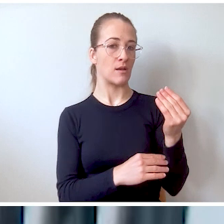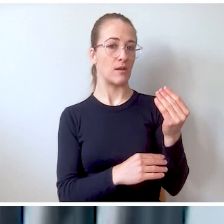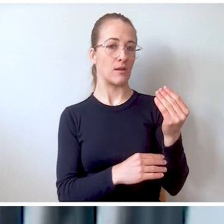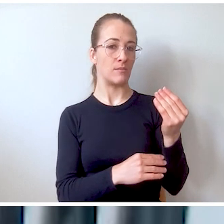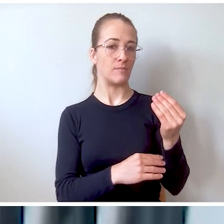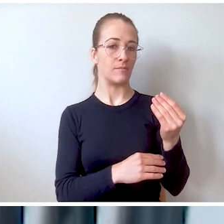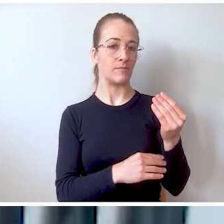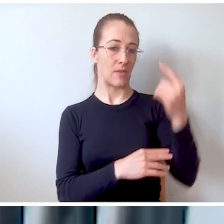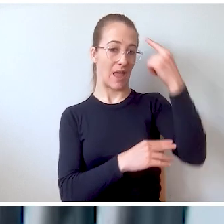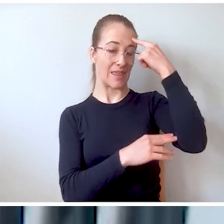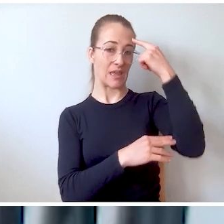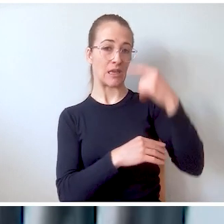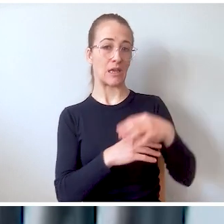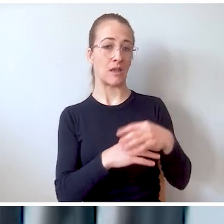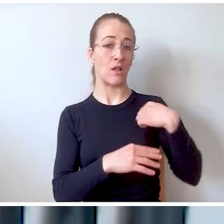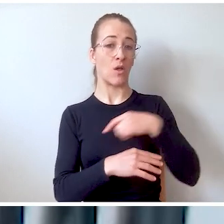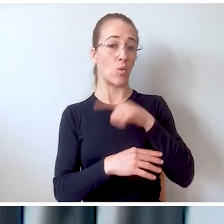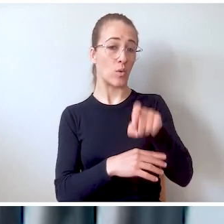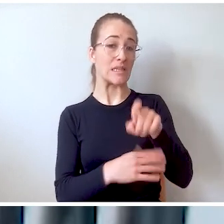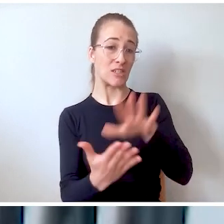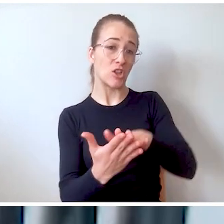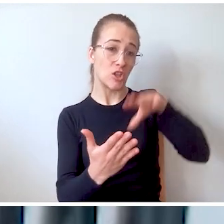and I think learn.